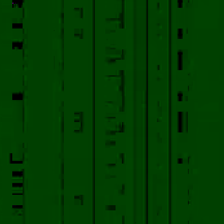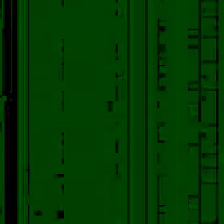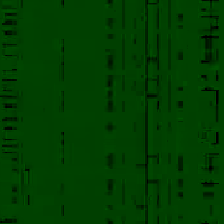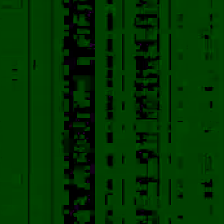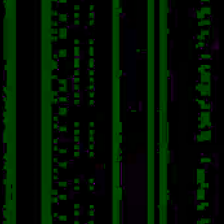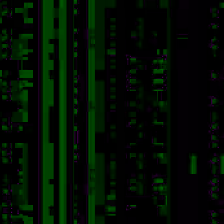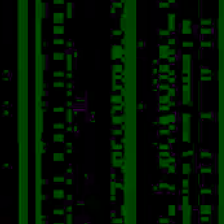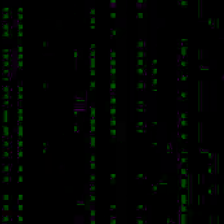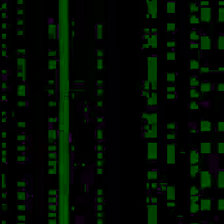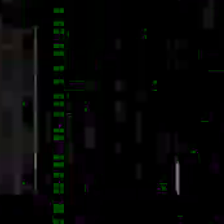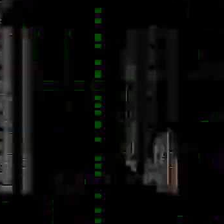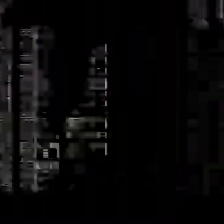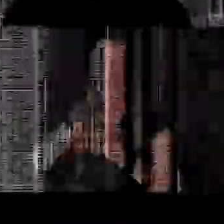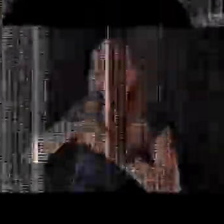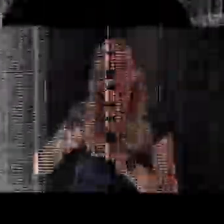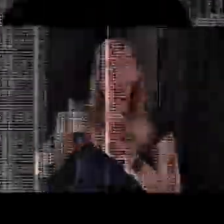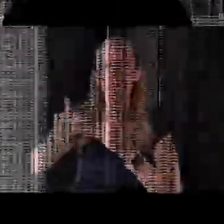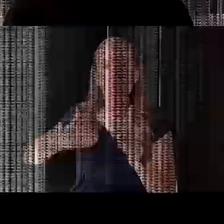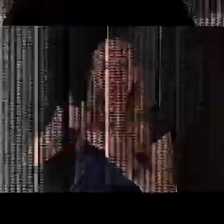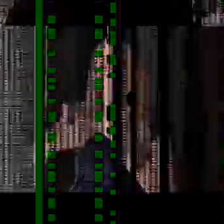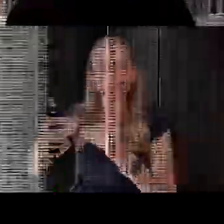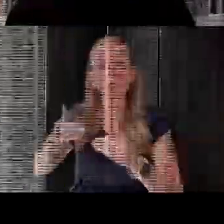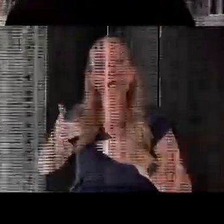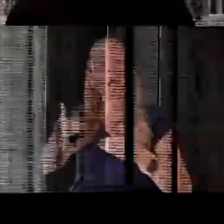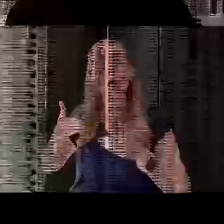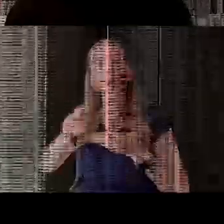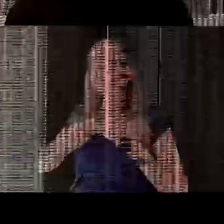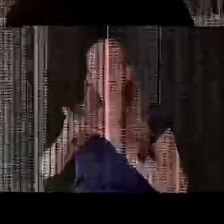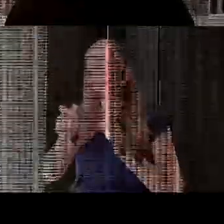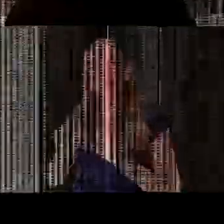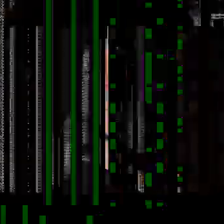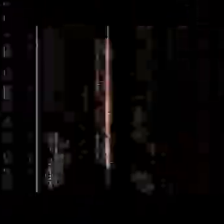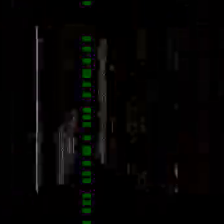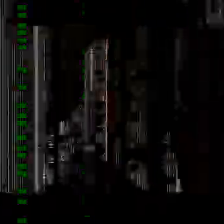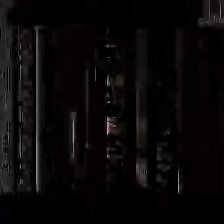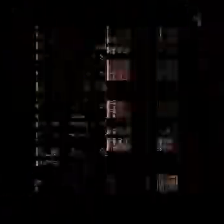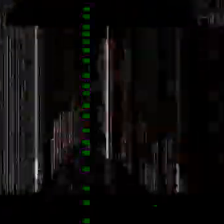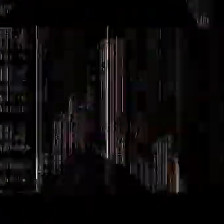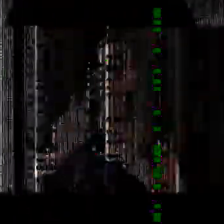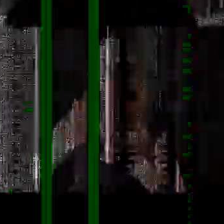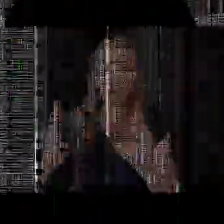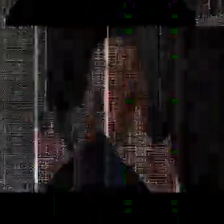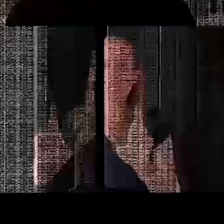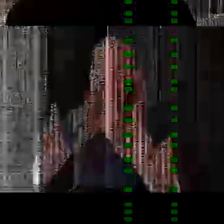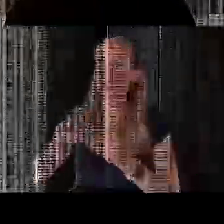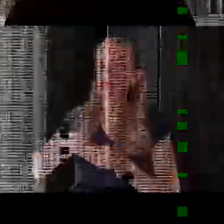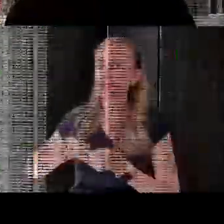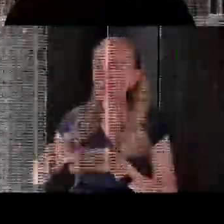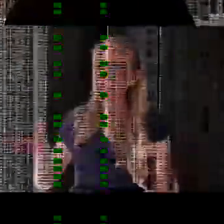for the entire process allows you to reach a point where you are ready to release that website or new